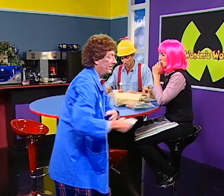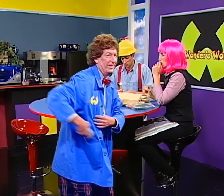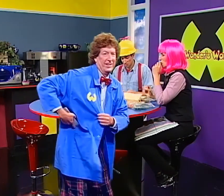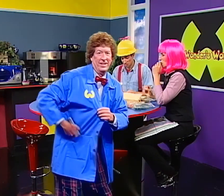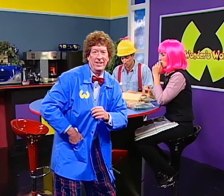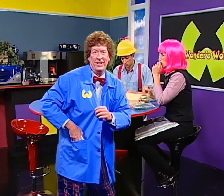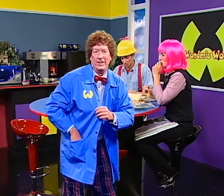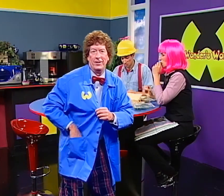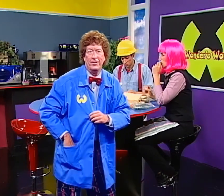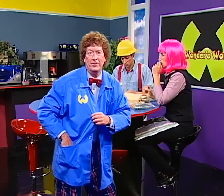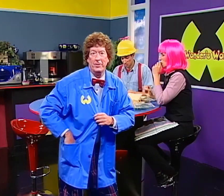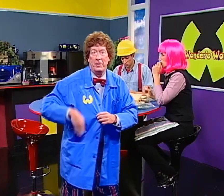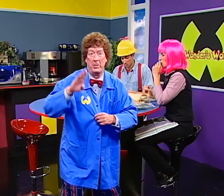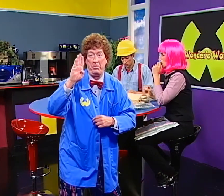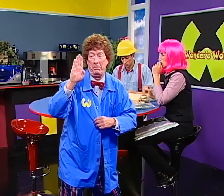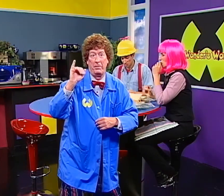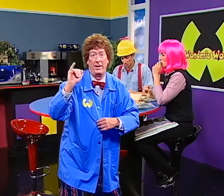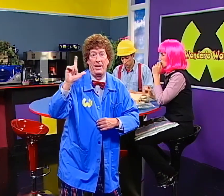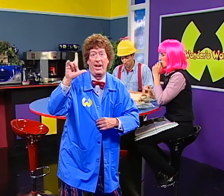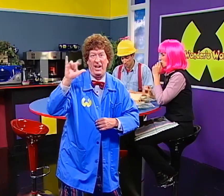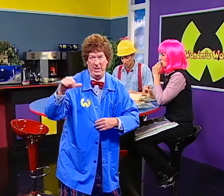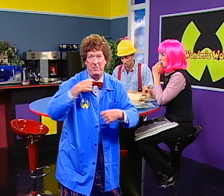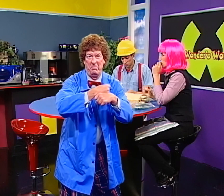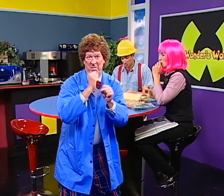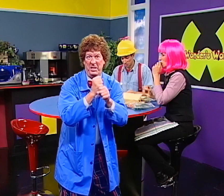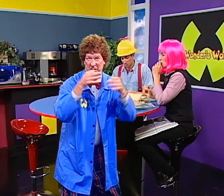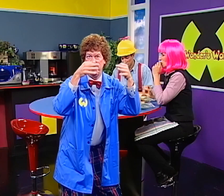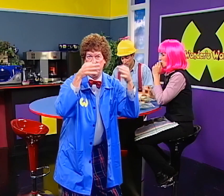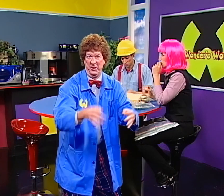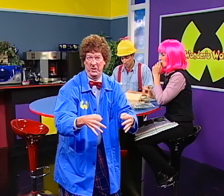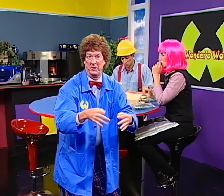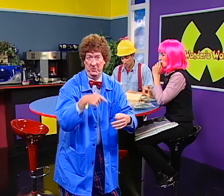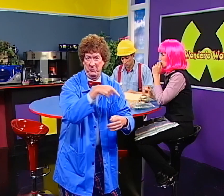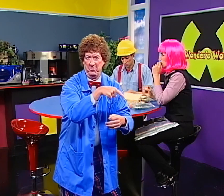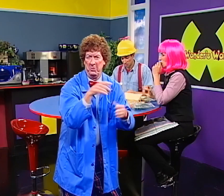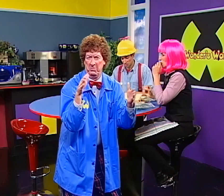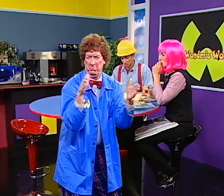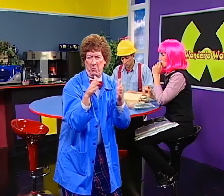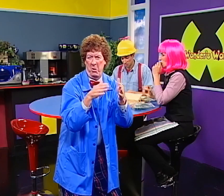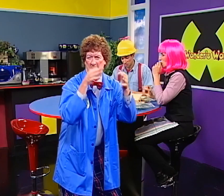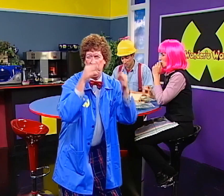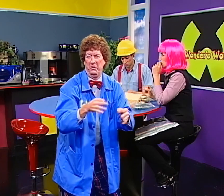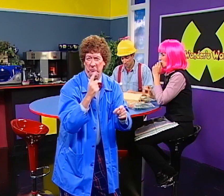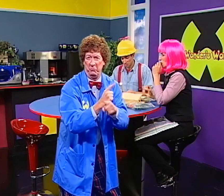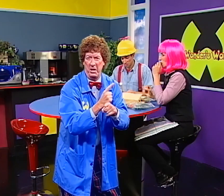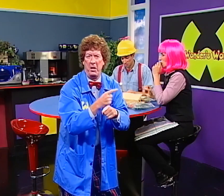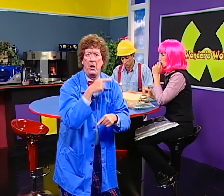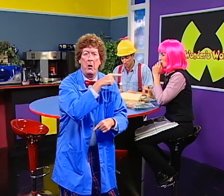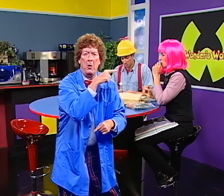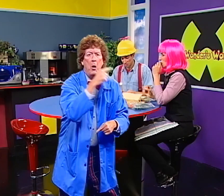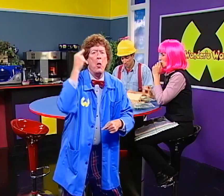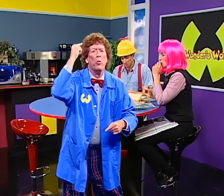(CLICK) BILLY MADE A DECISION, WHICH SEEMED TO BE A SMALL ONE.